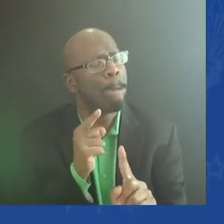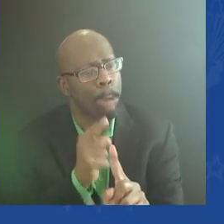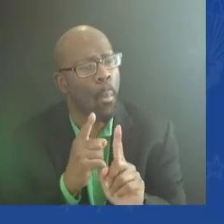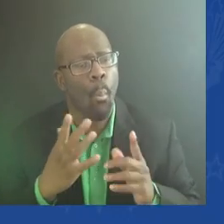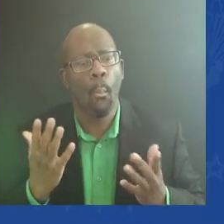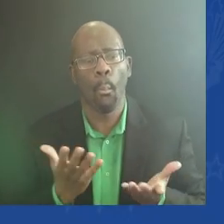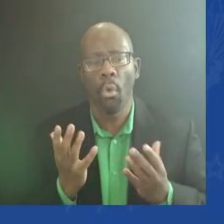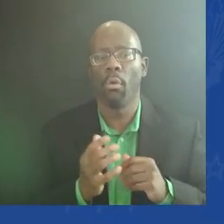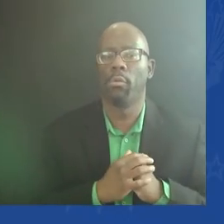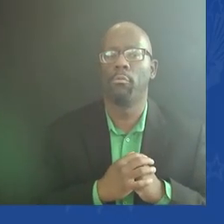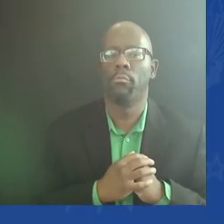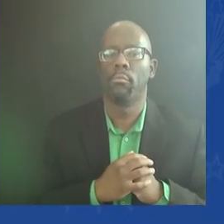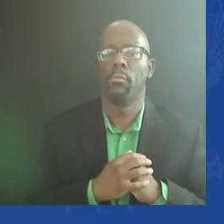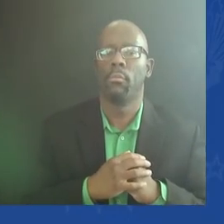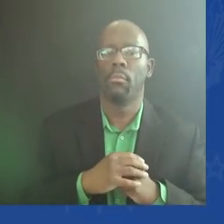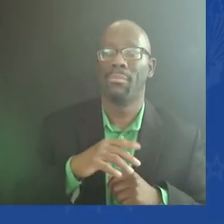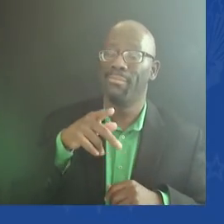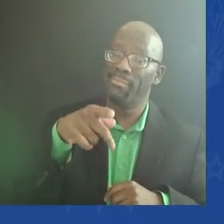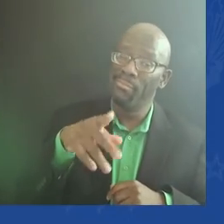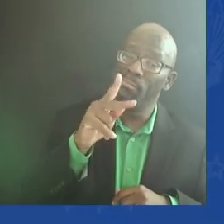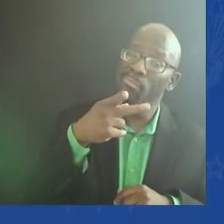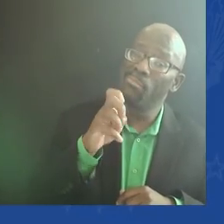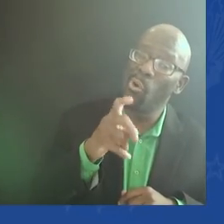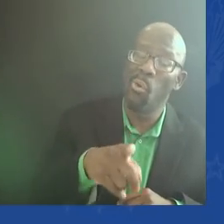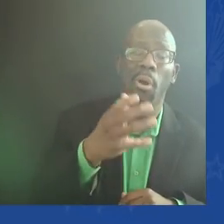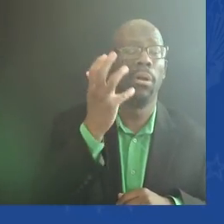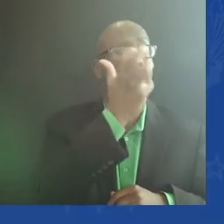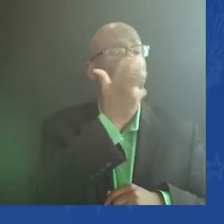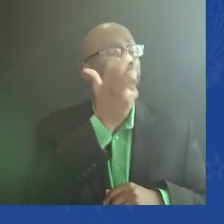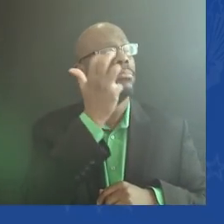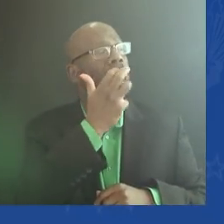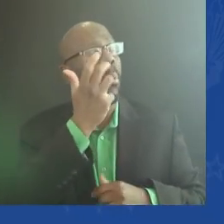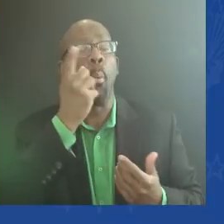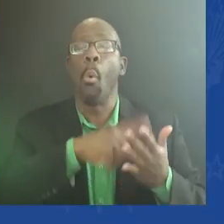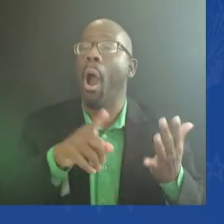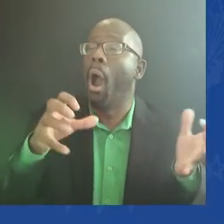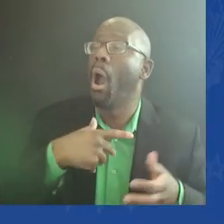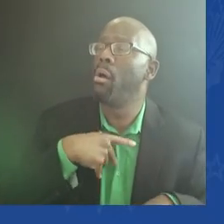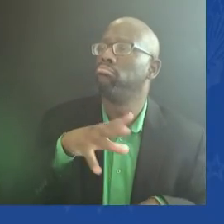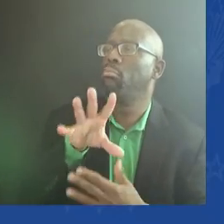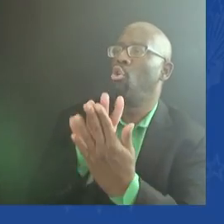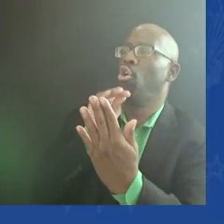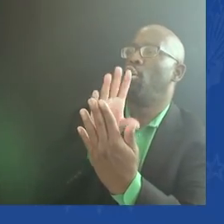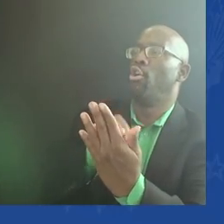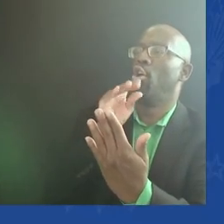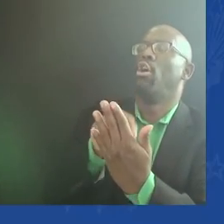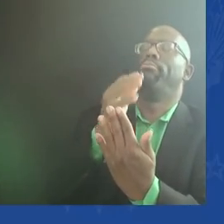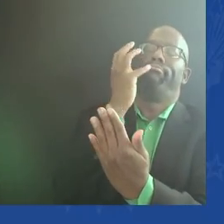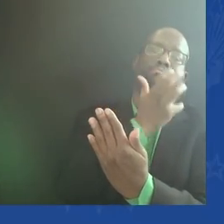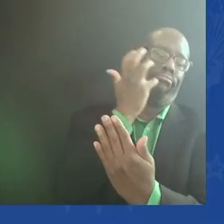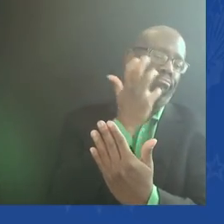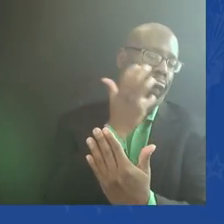he is everything I learned about Catholicism from the time I was a kid going from grade school through high school.